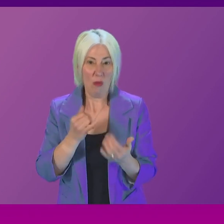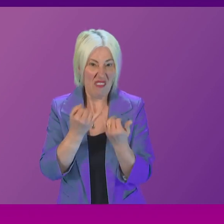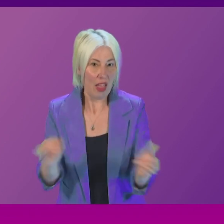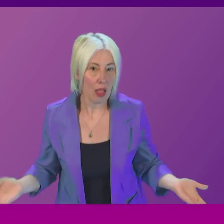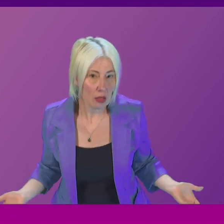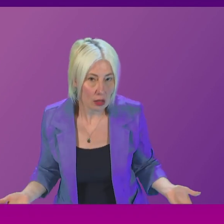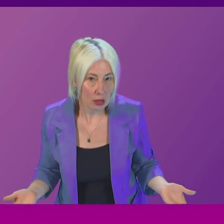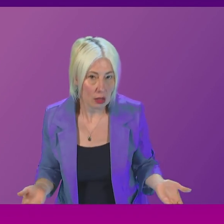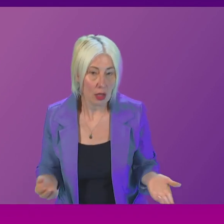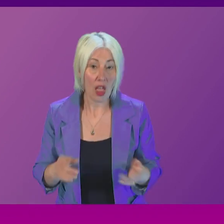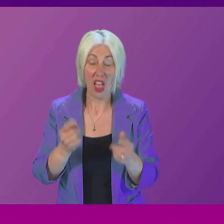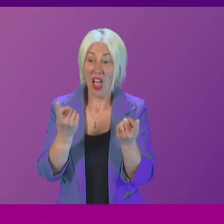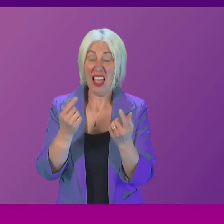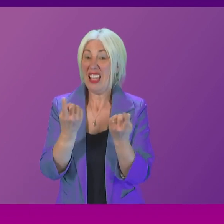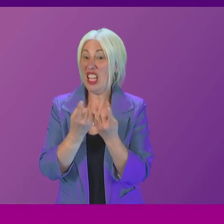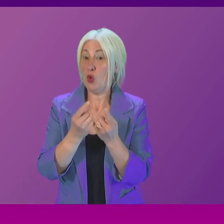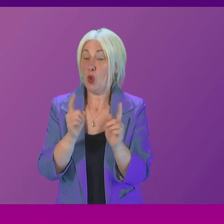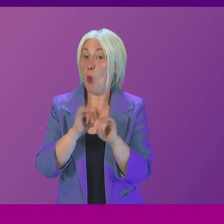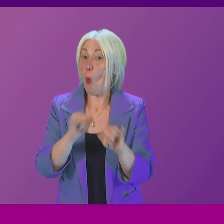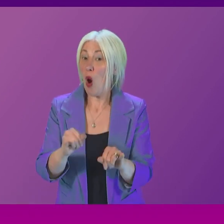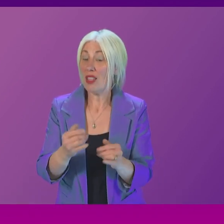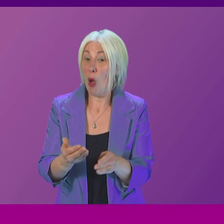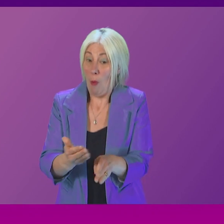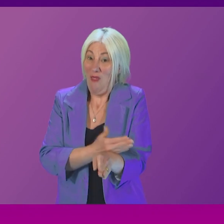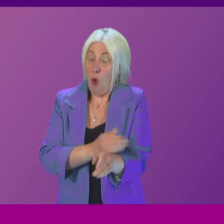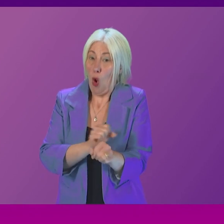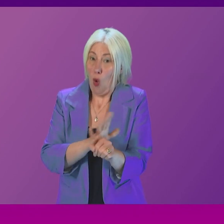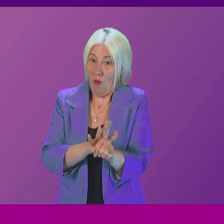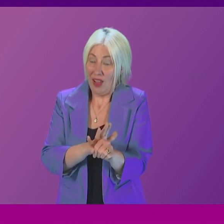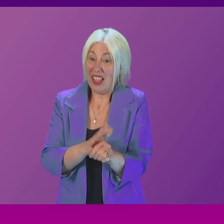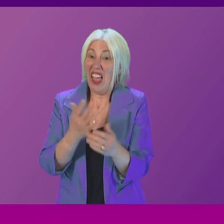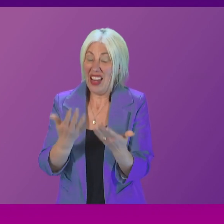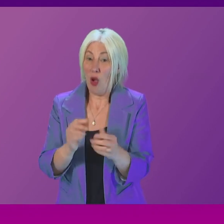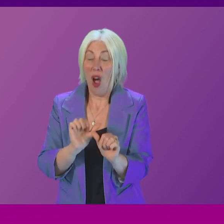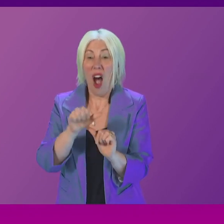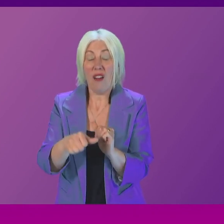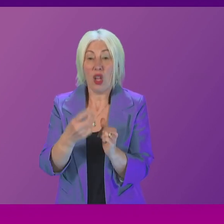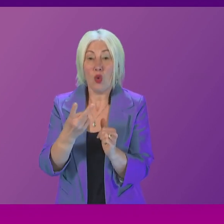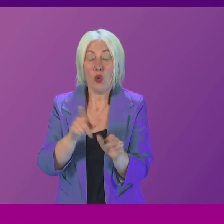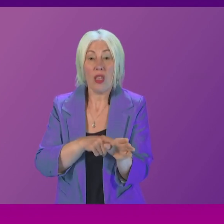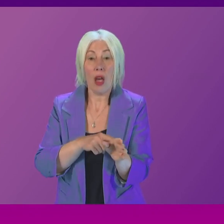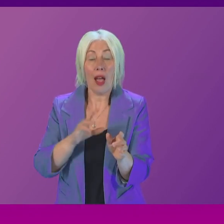Things were getting worse before Covid and things have got a lot worse in the two years since he published his NHS catch-up plan.